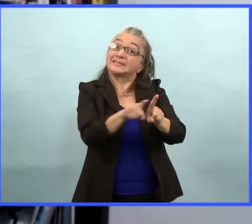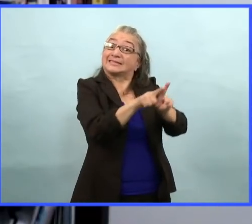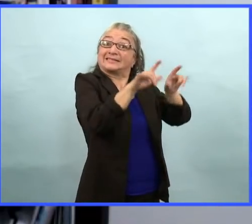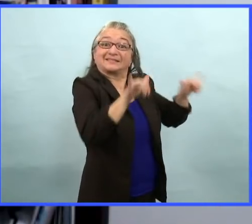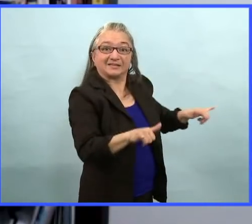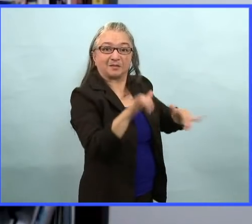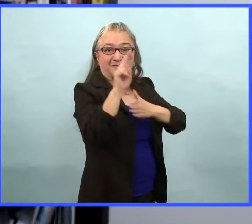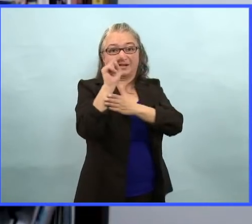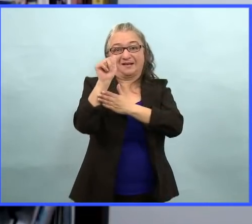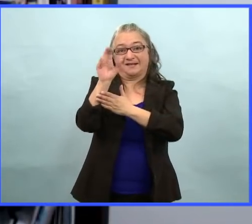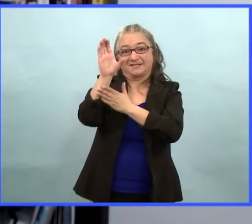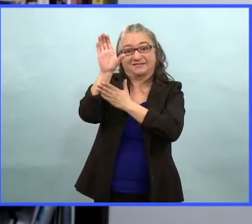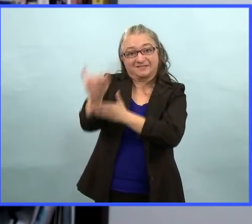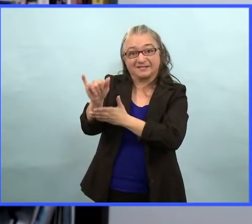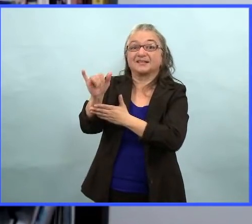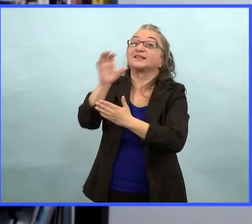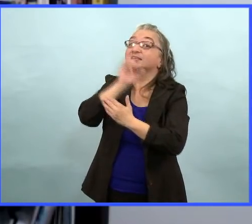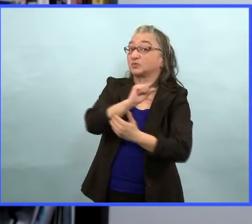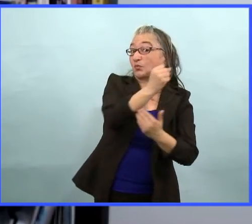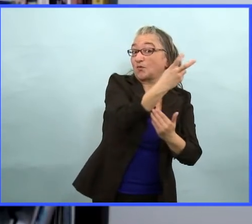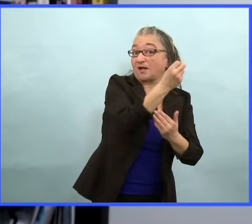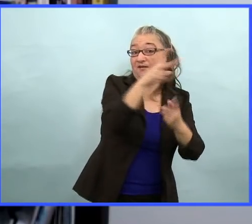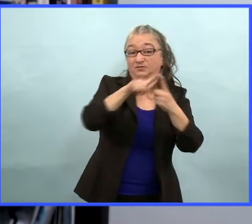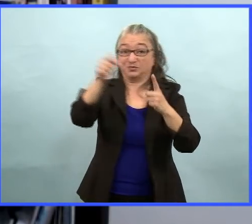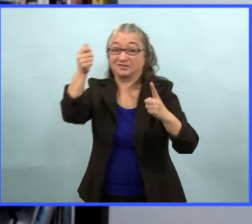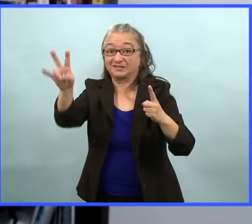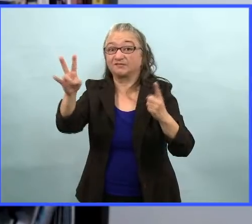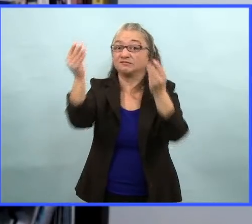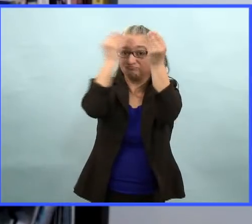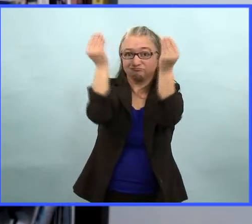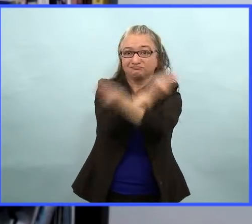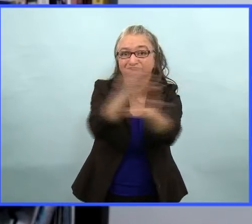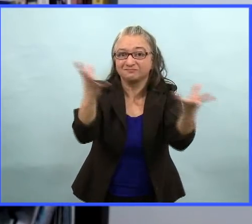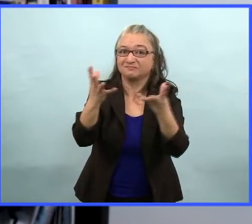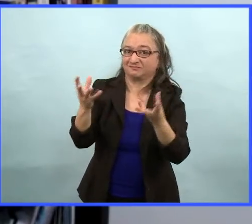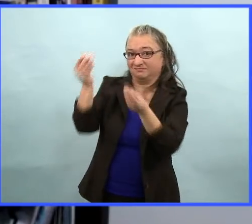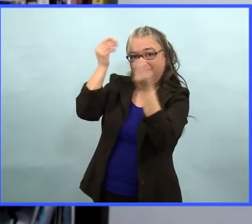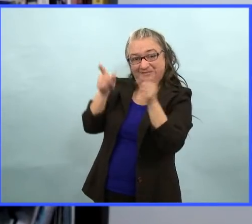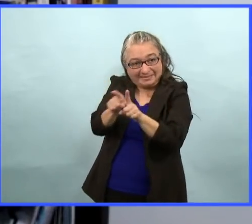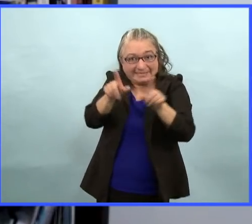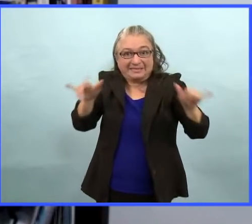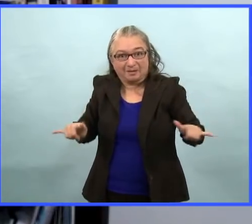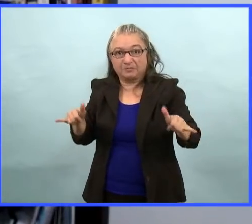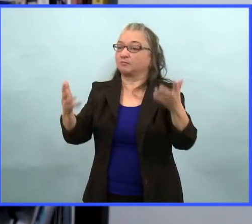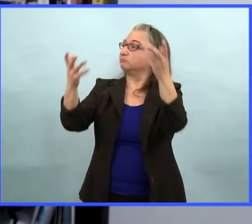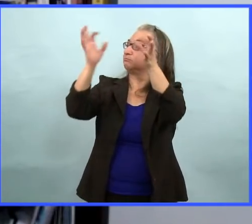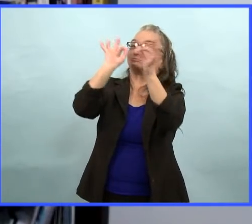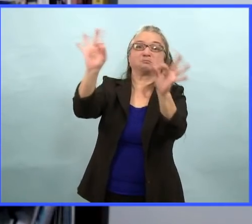it really does reinforce why that group was included and so i really appreciate dr anderson